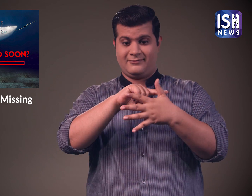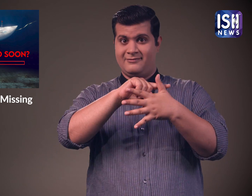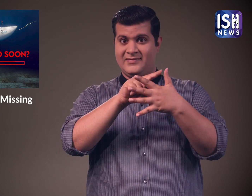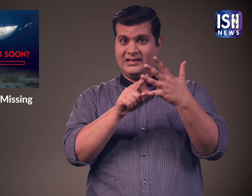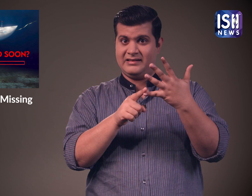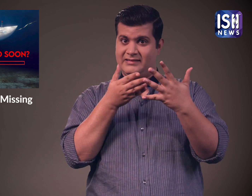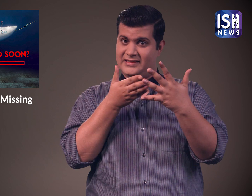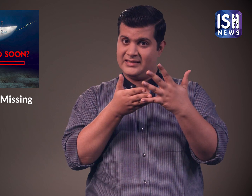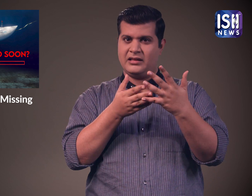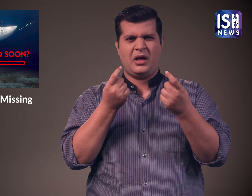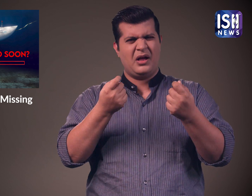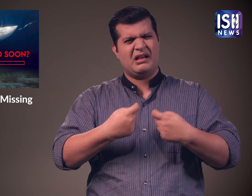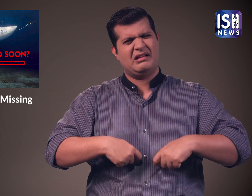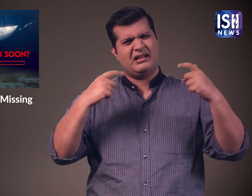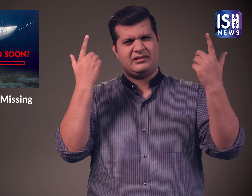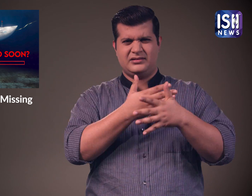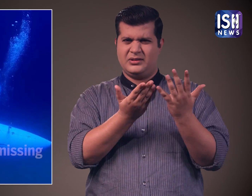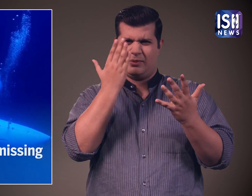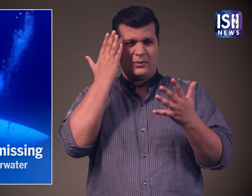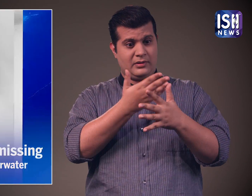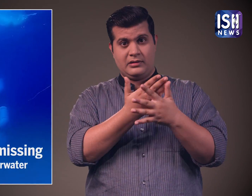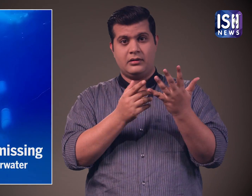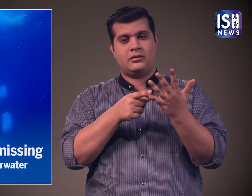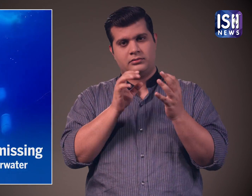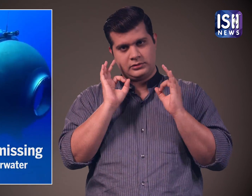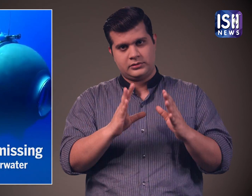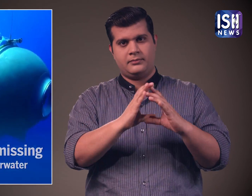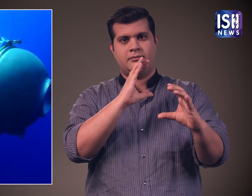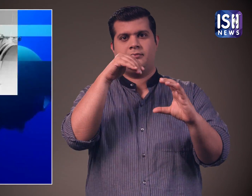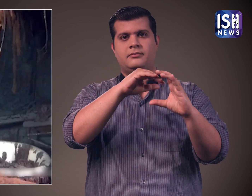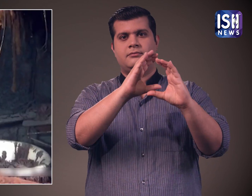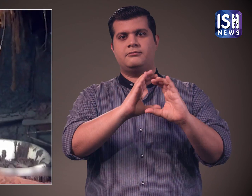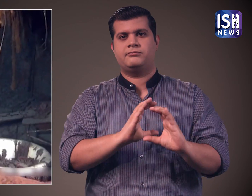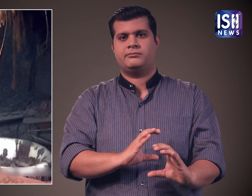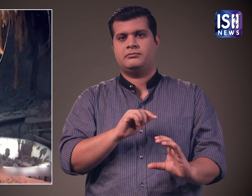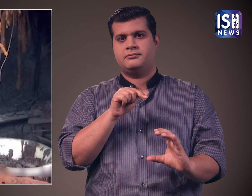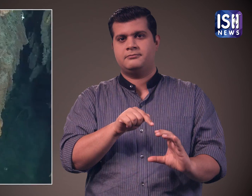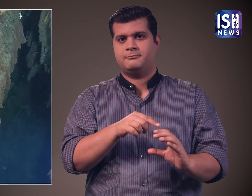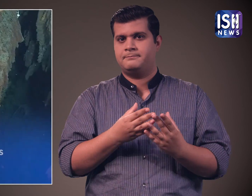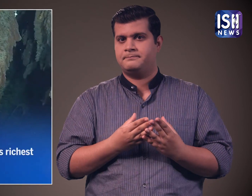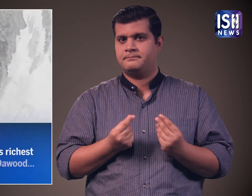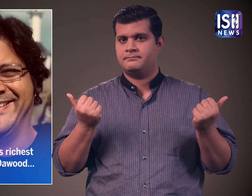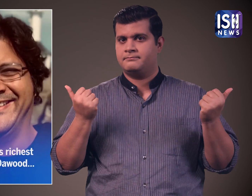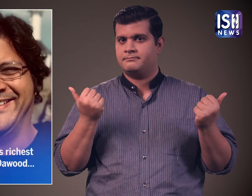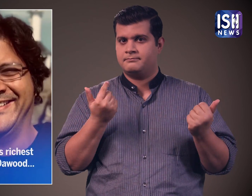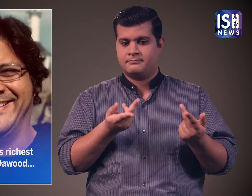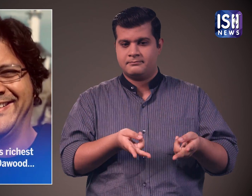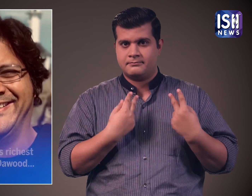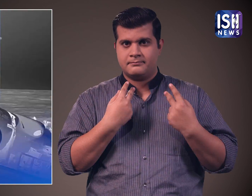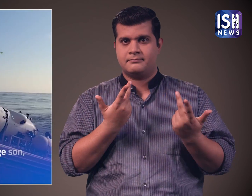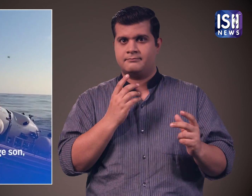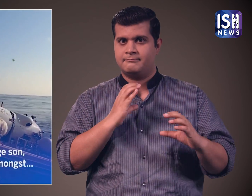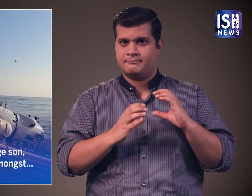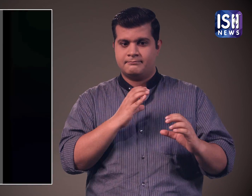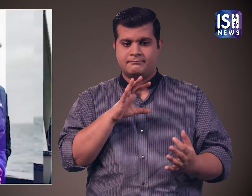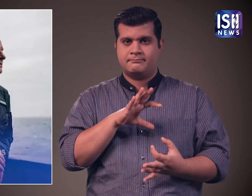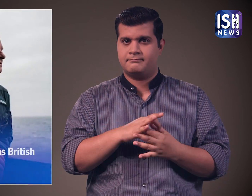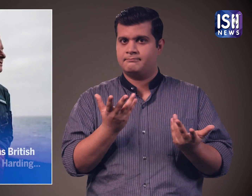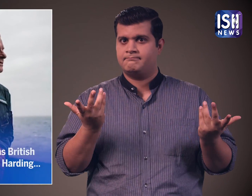So are these were the 5 billionaires that are aboard the lost submersible. There has been no contact with it yet.